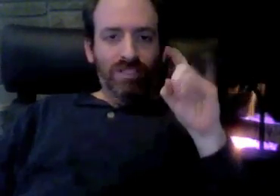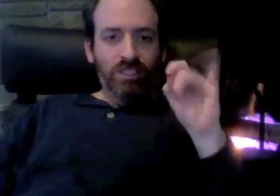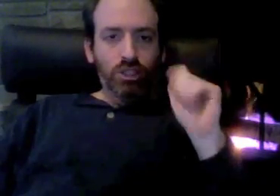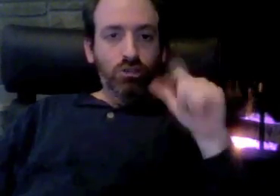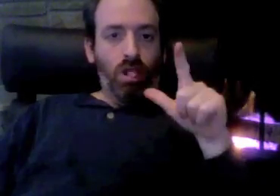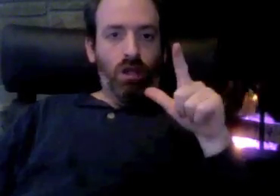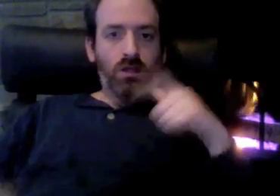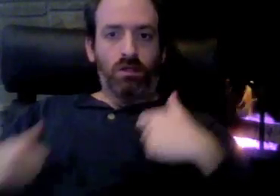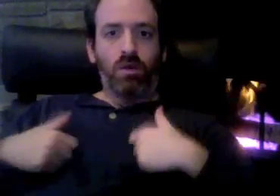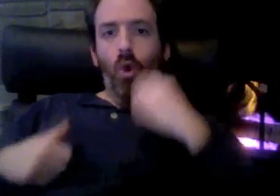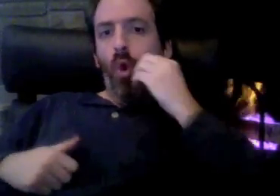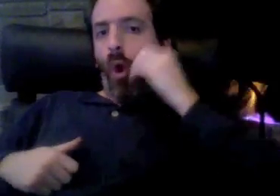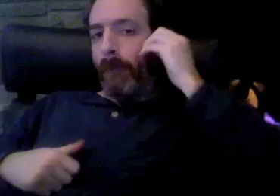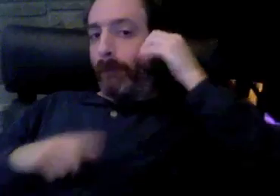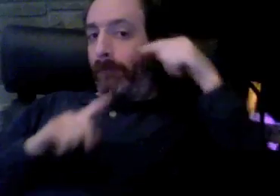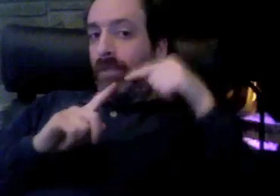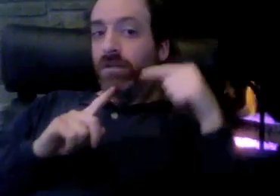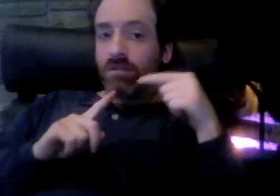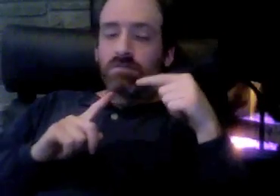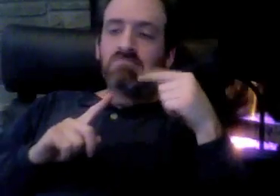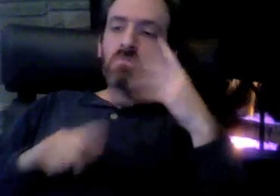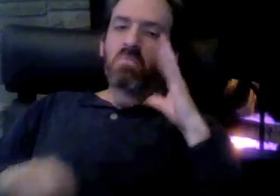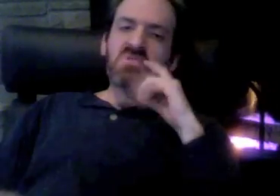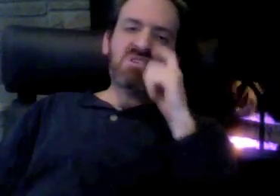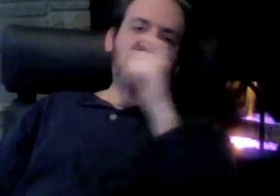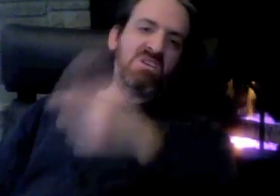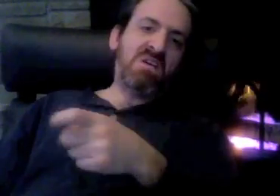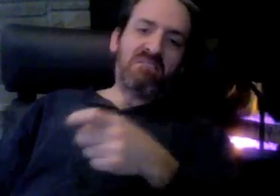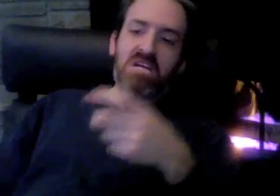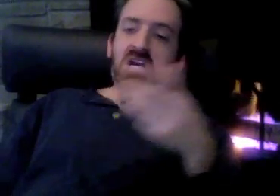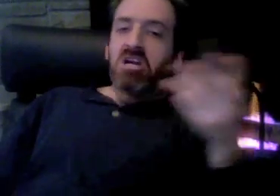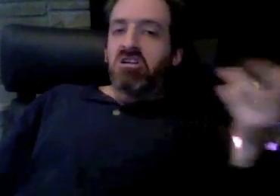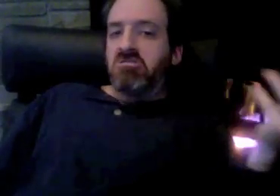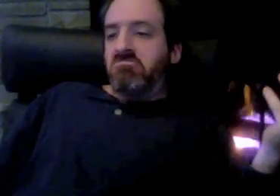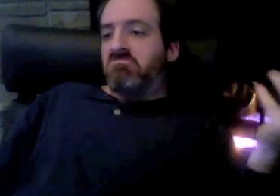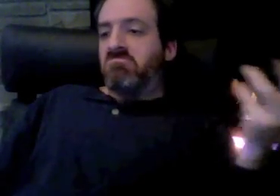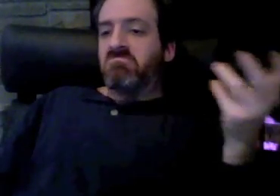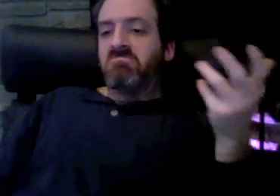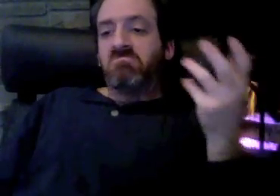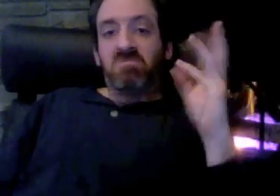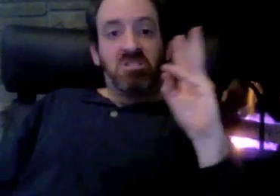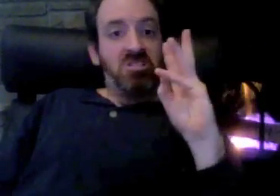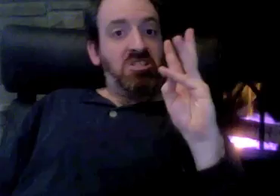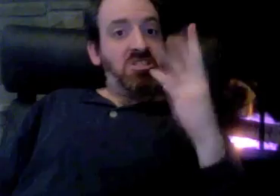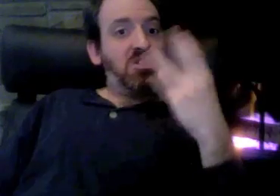VRS from home is called "residential" user, Providers would be reimbursed with rate of approximately $6 for every minute spent